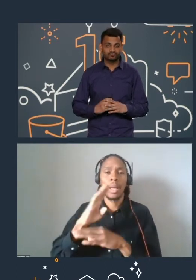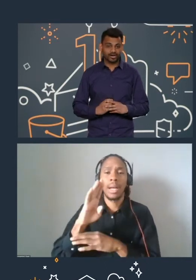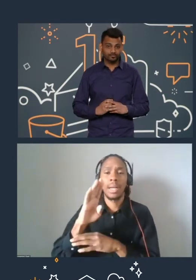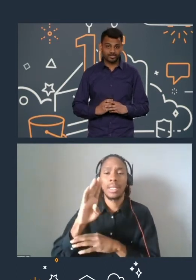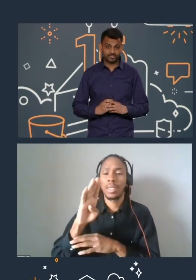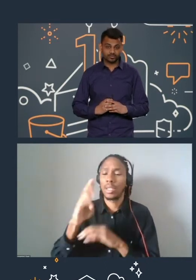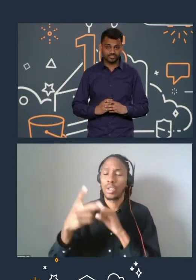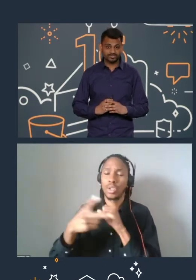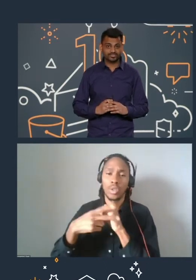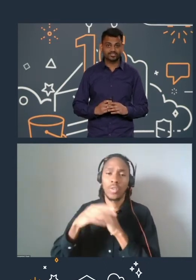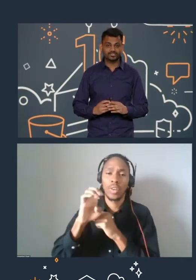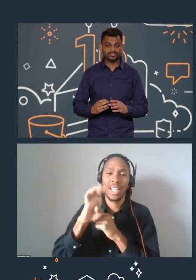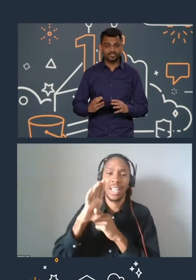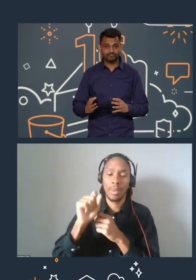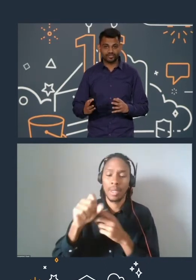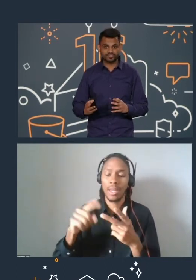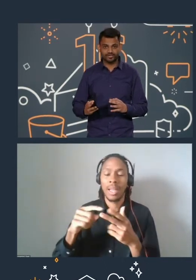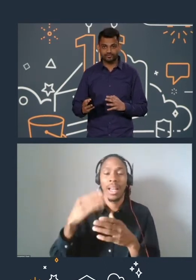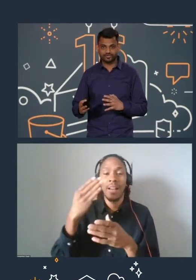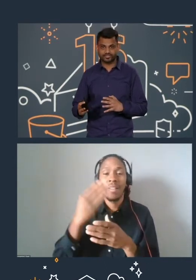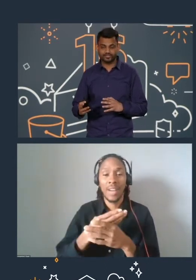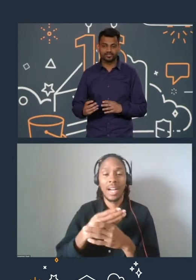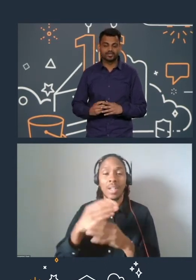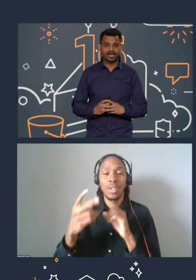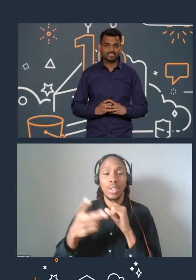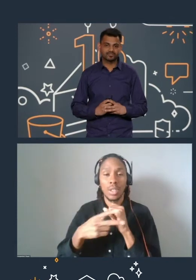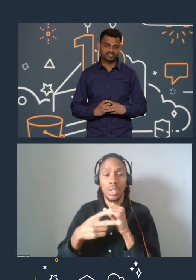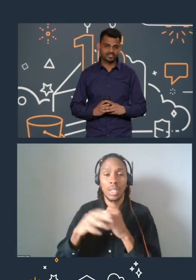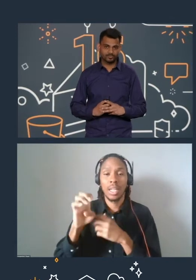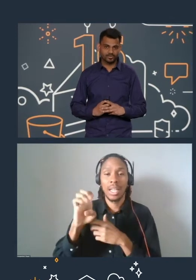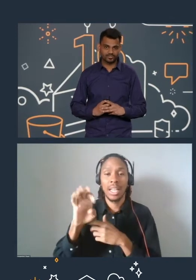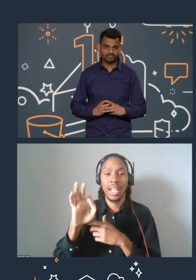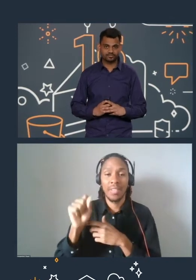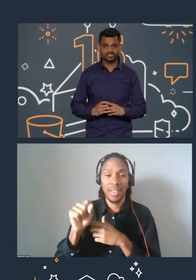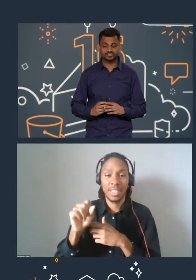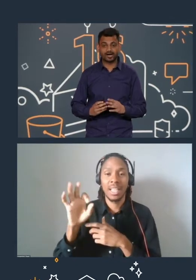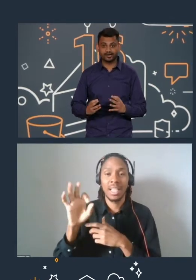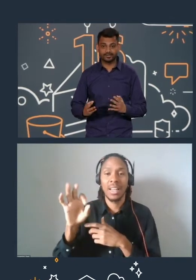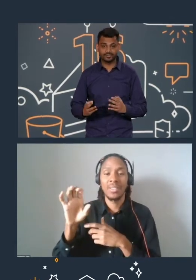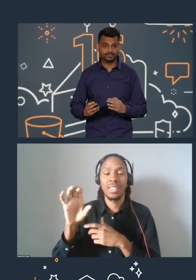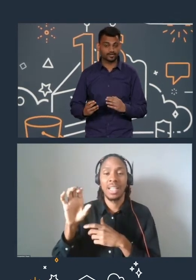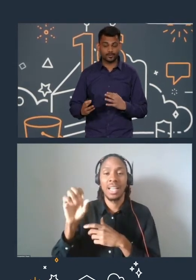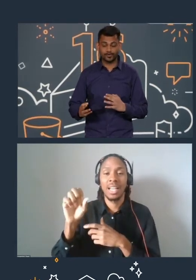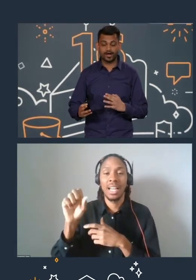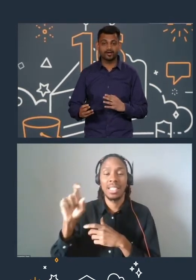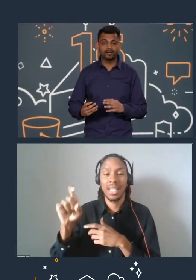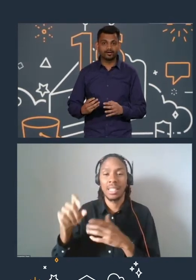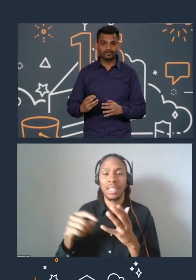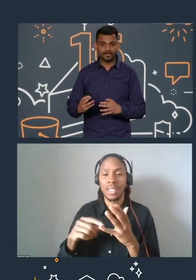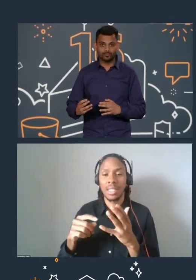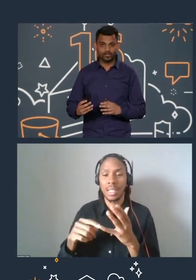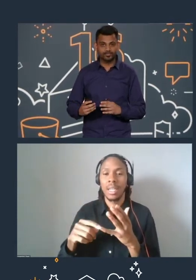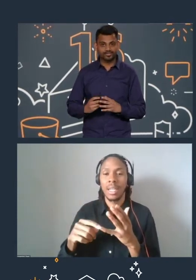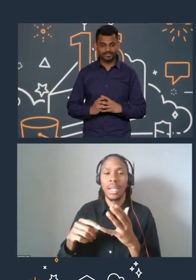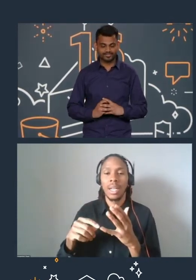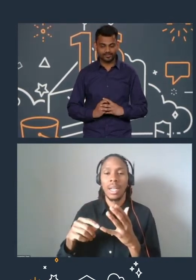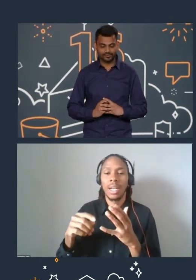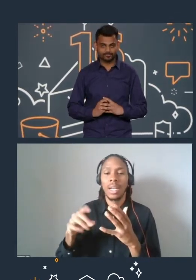file-based storage, such as EFS and FSx, as well as databases such as RDS, Aurora, DynamoDB, et cetera.